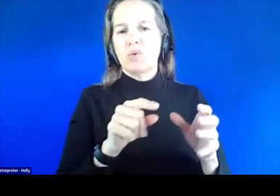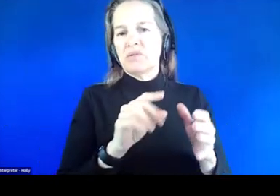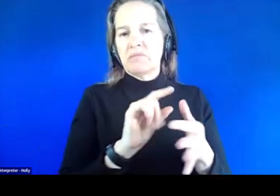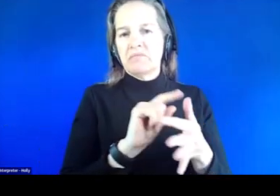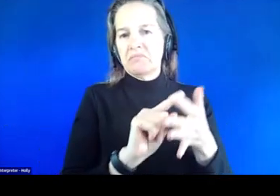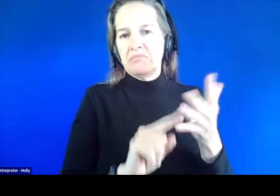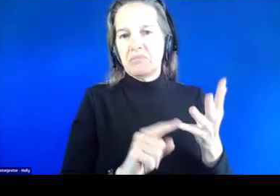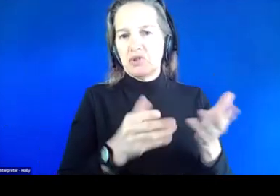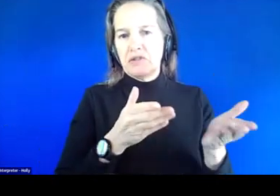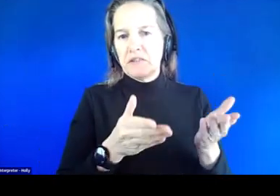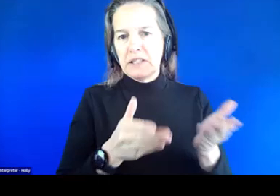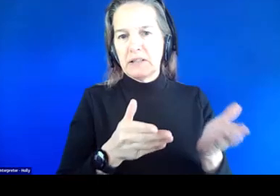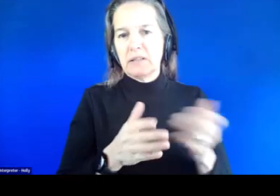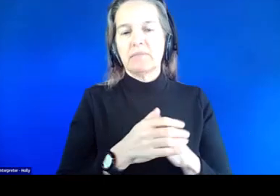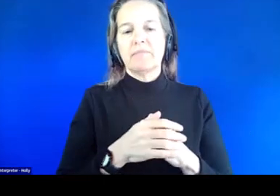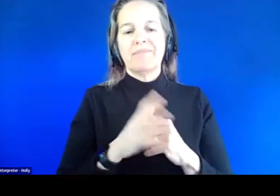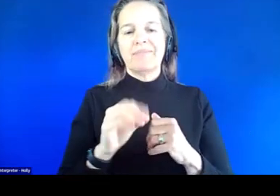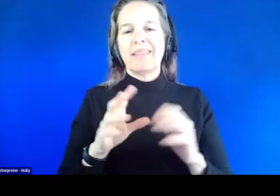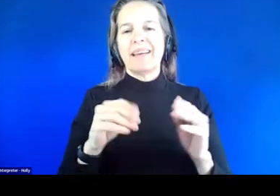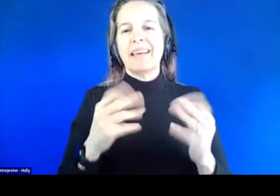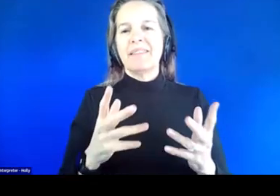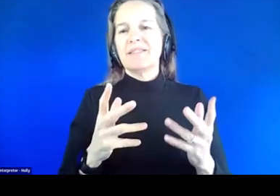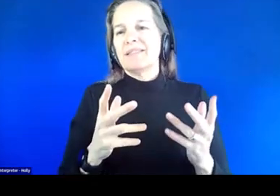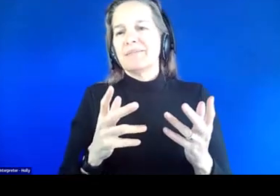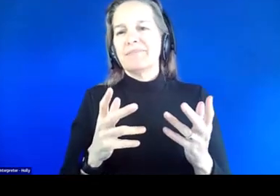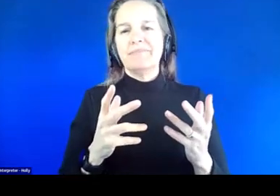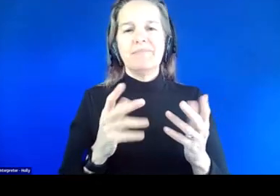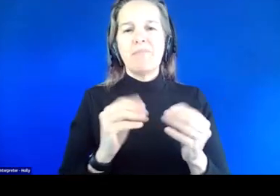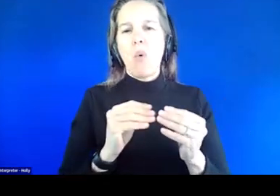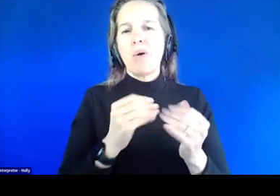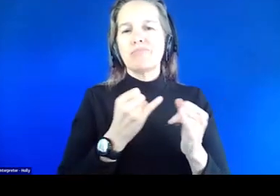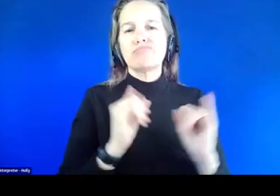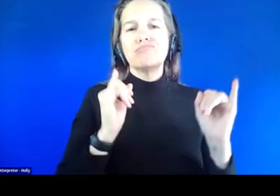disabilities and older adults, as well as community living